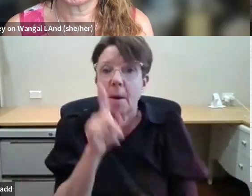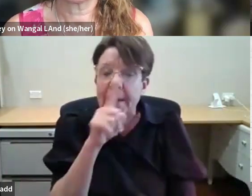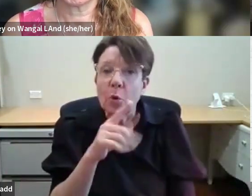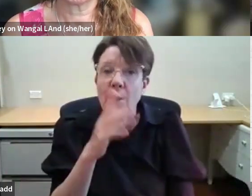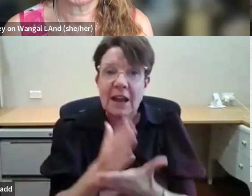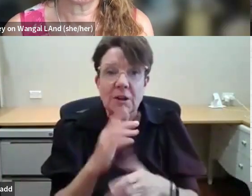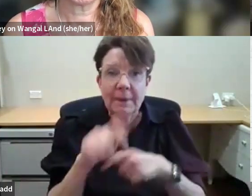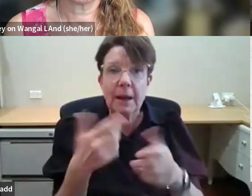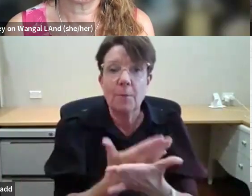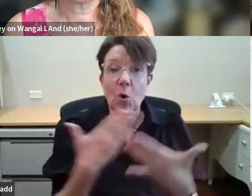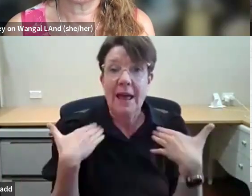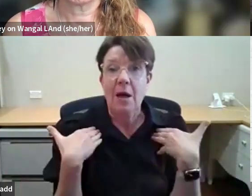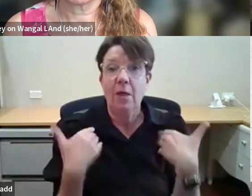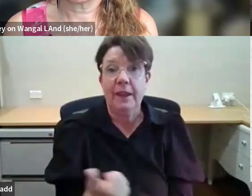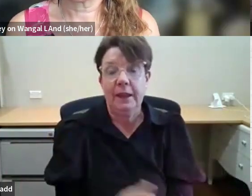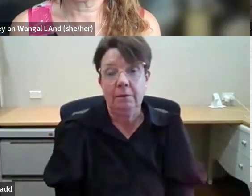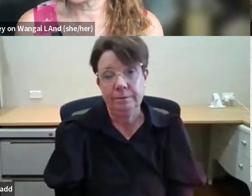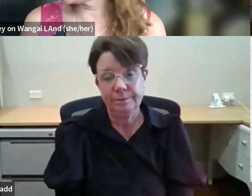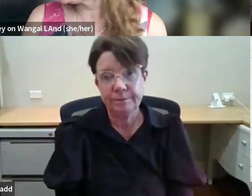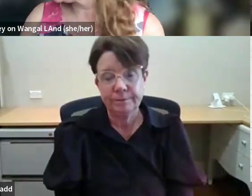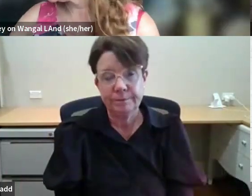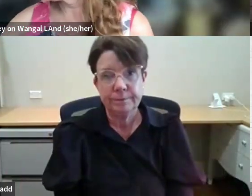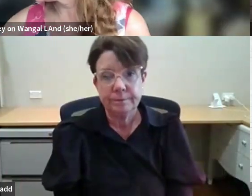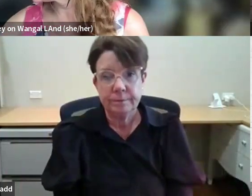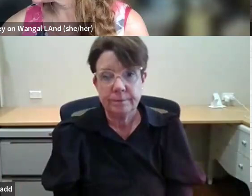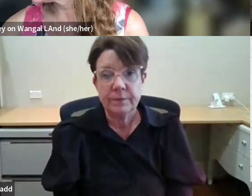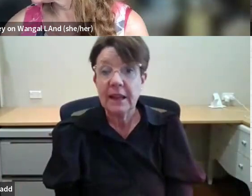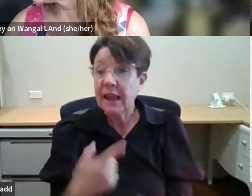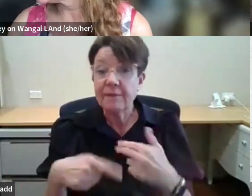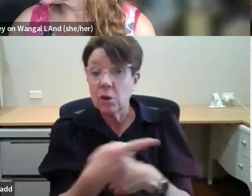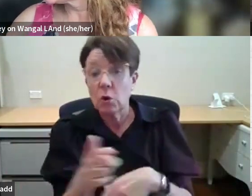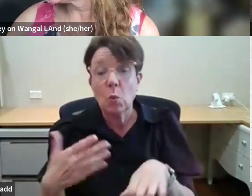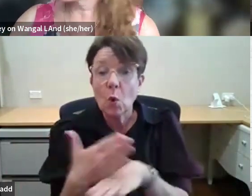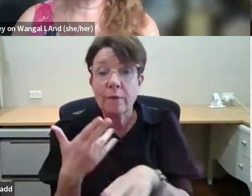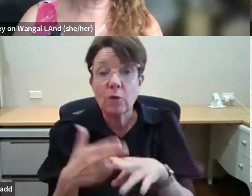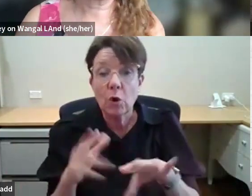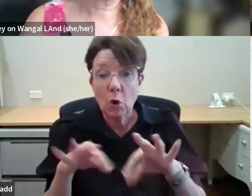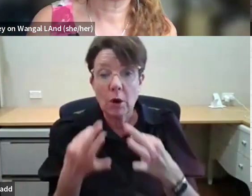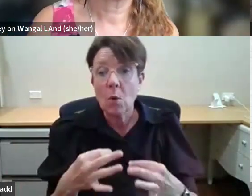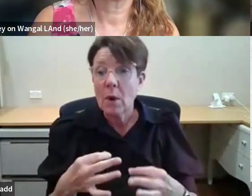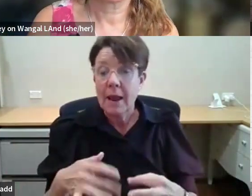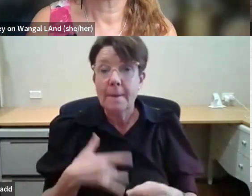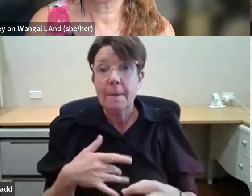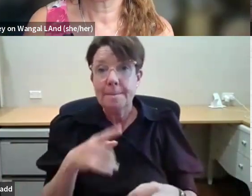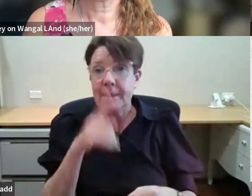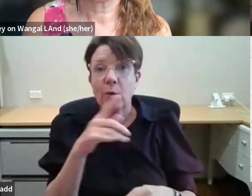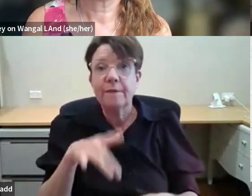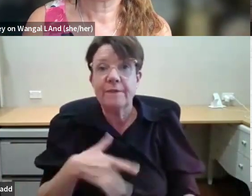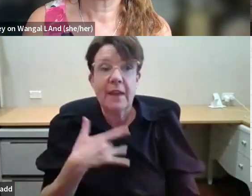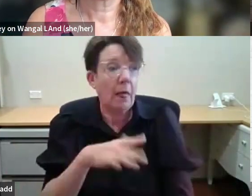feel like you are basically treating them as if they are peons and have no thoughts and you are telling them